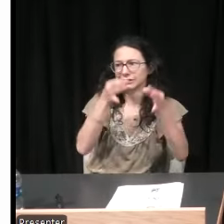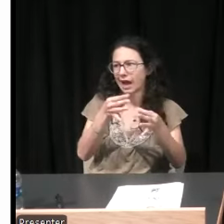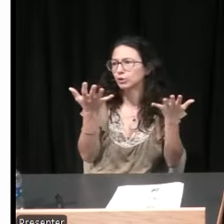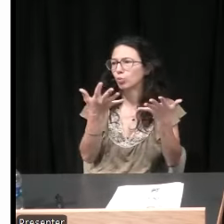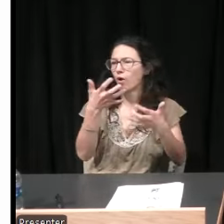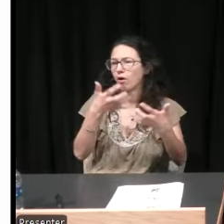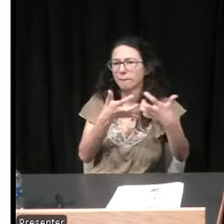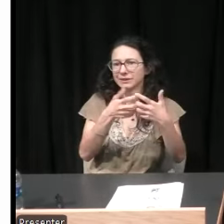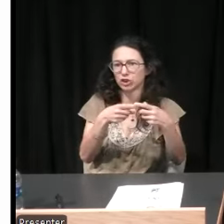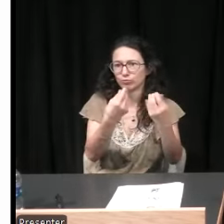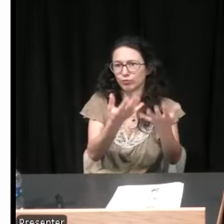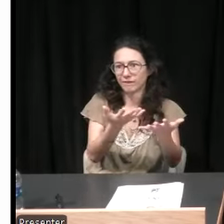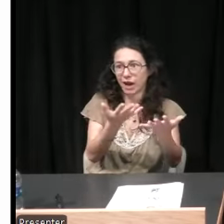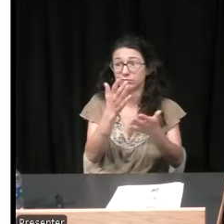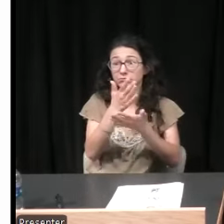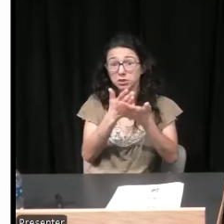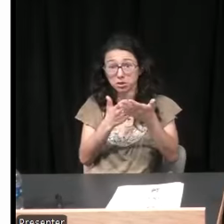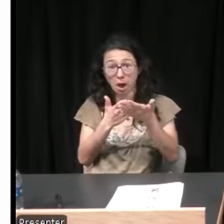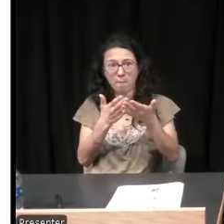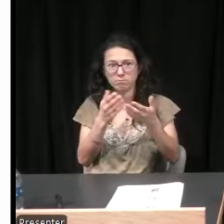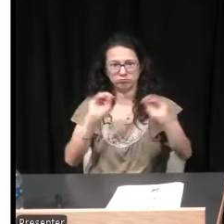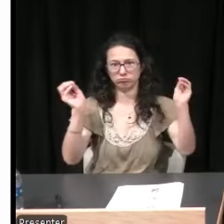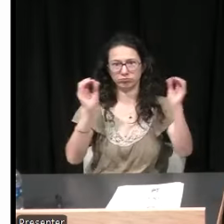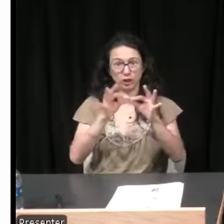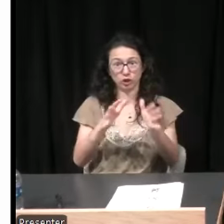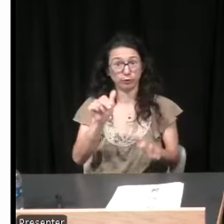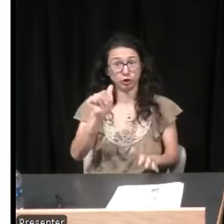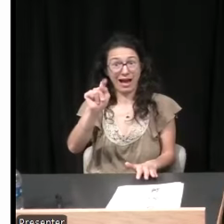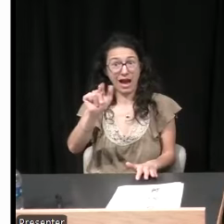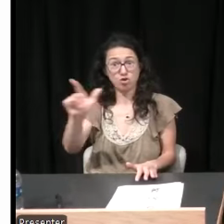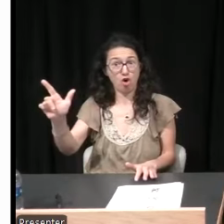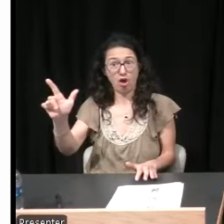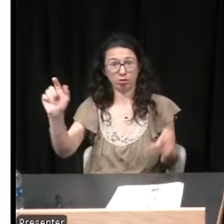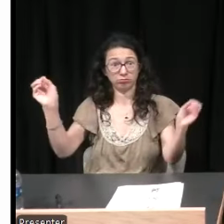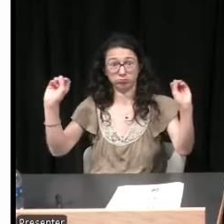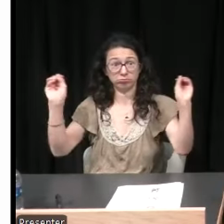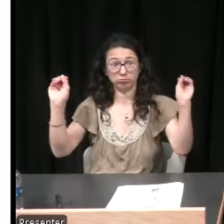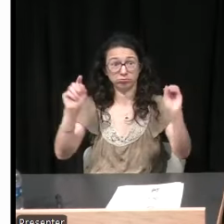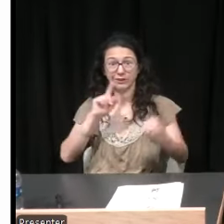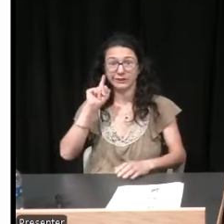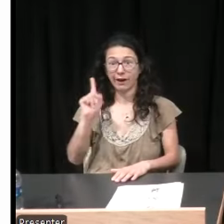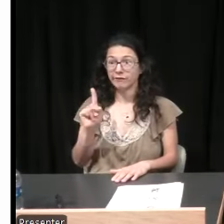a specific school and the school decides what accommodations to provide some may not provide